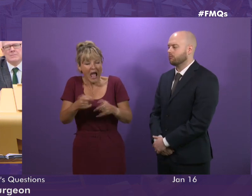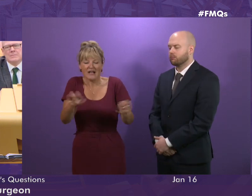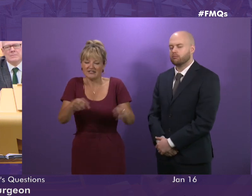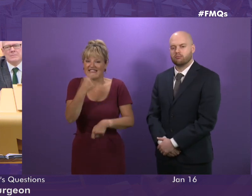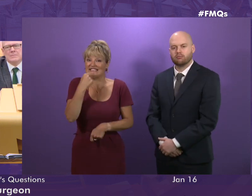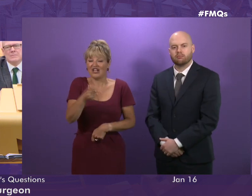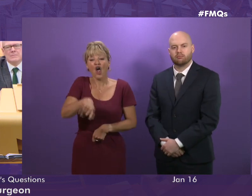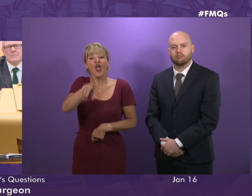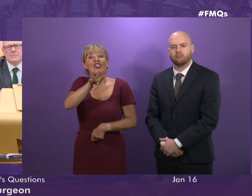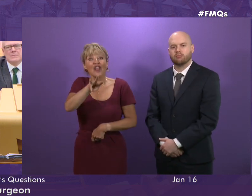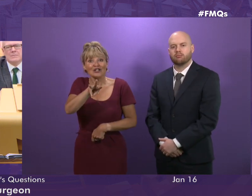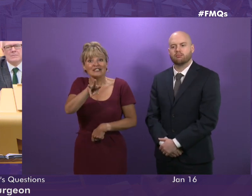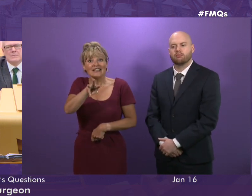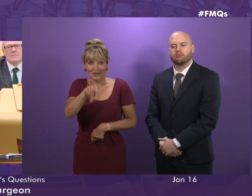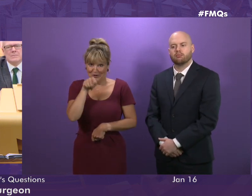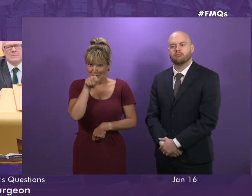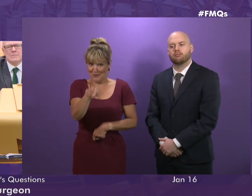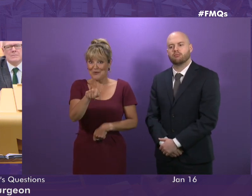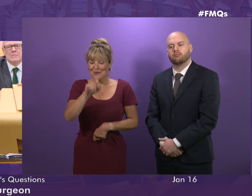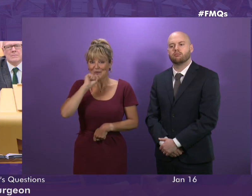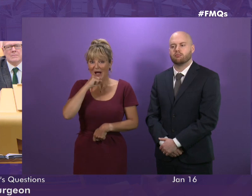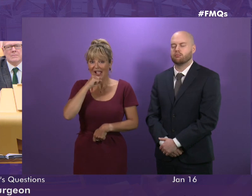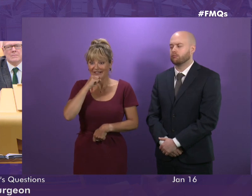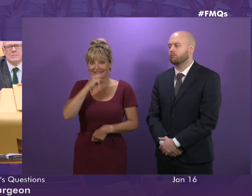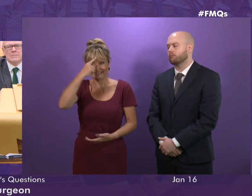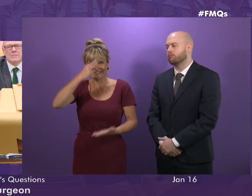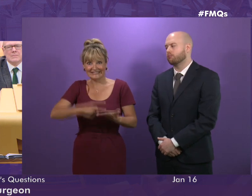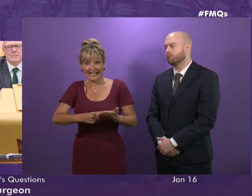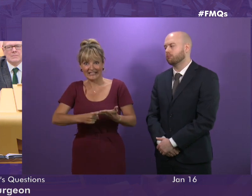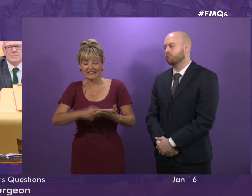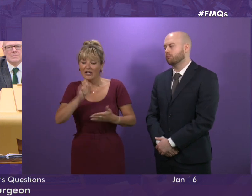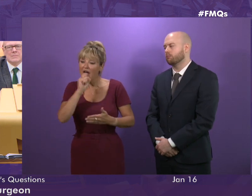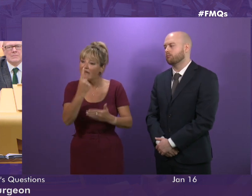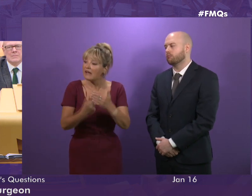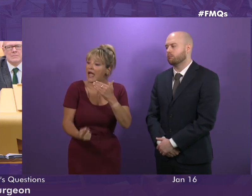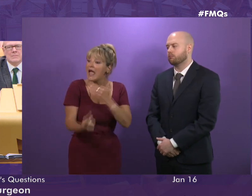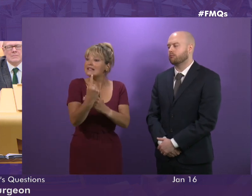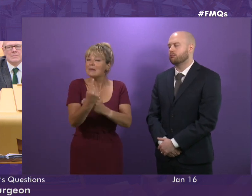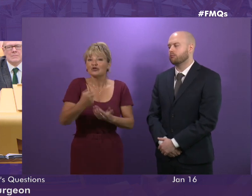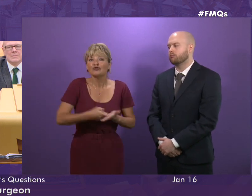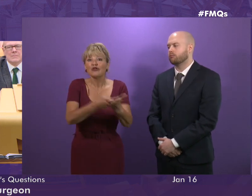decide whether or not there will be an independence referendum. The only way to stop it is to